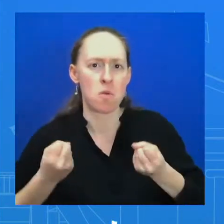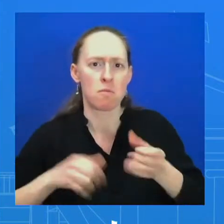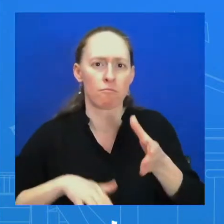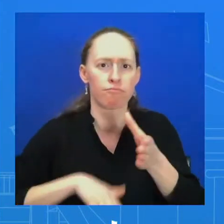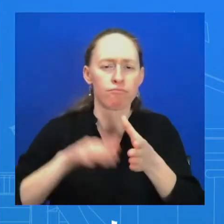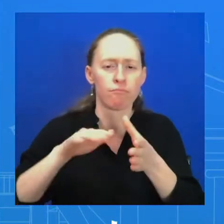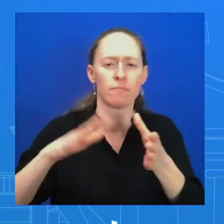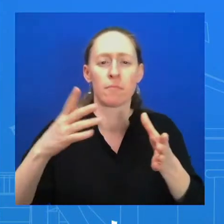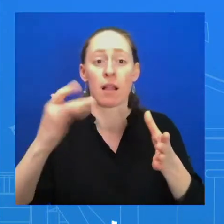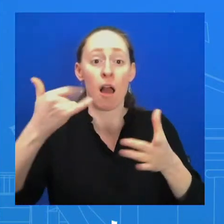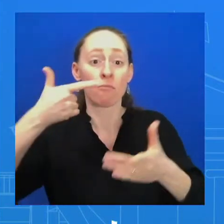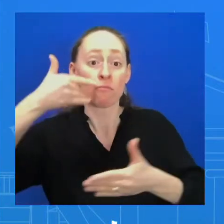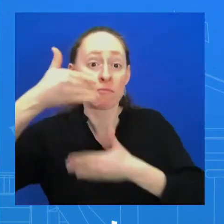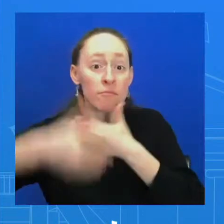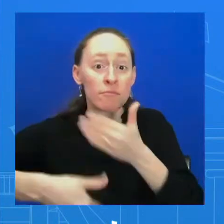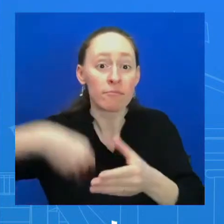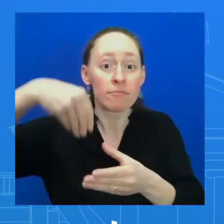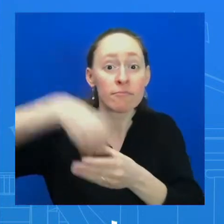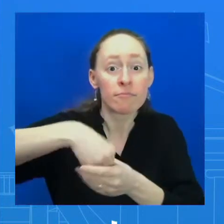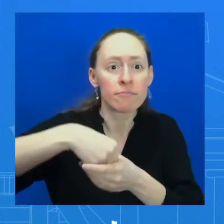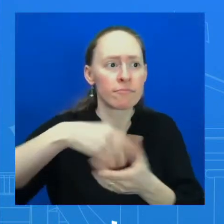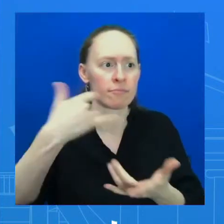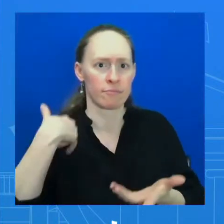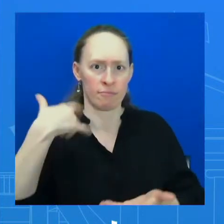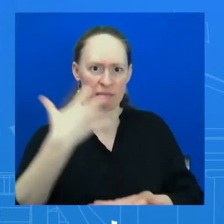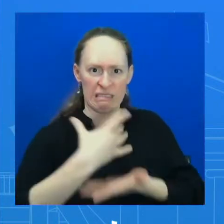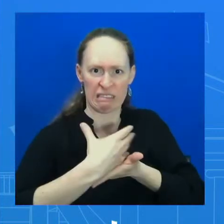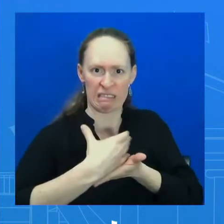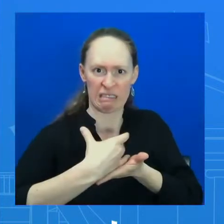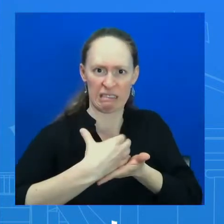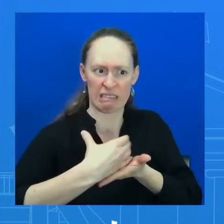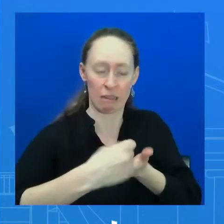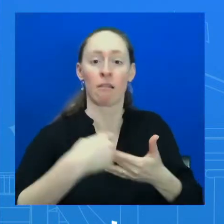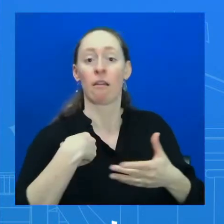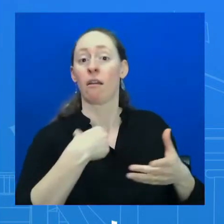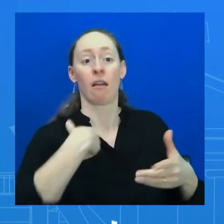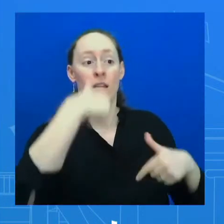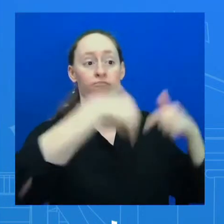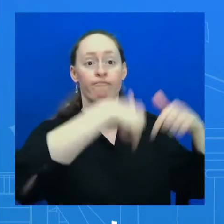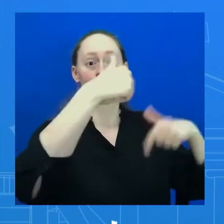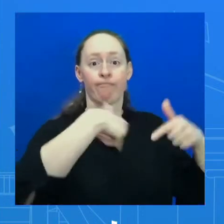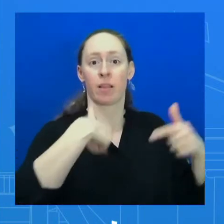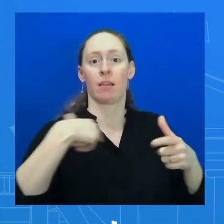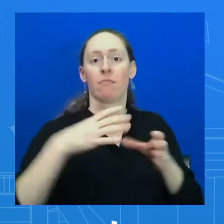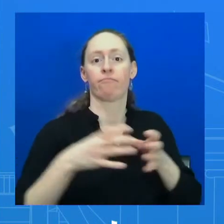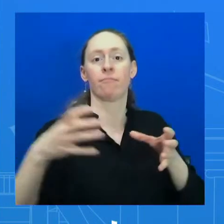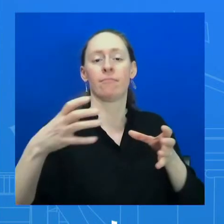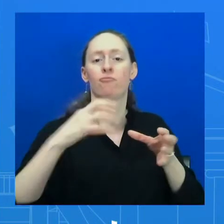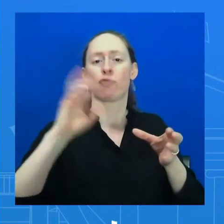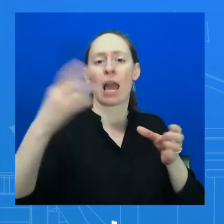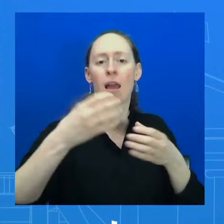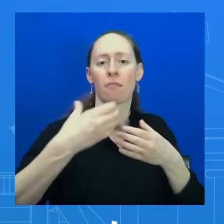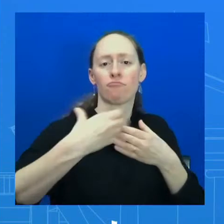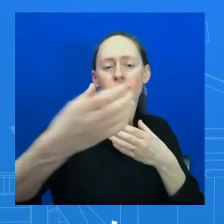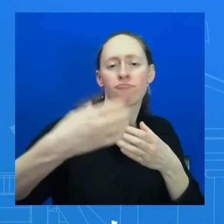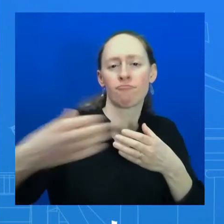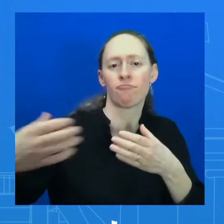refilling it. I -- they would have more specifics on that for you. The Press: Okay. And why isn't federal immigration law tougher